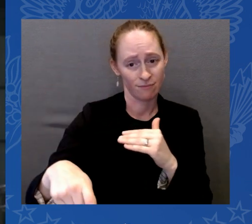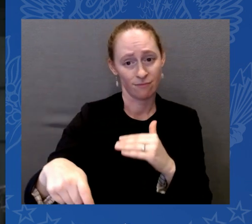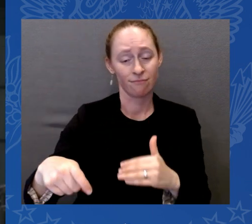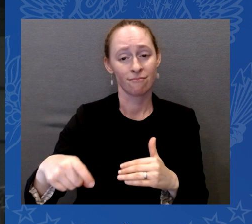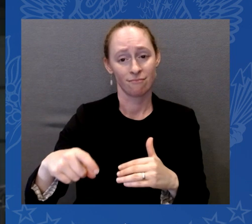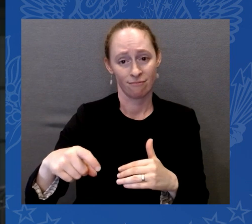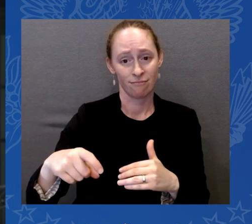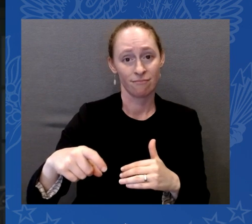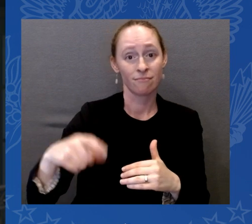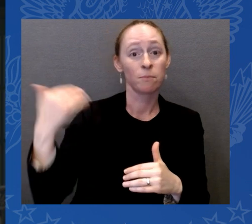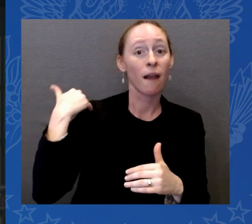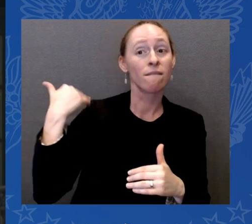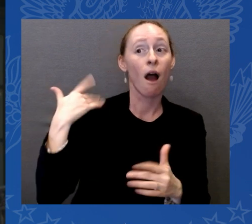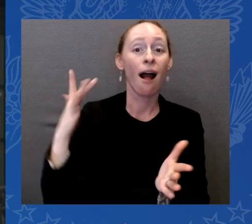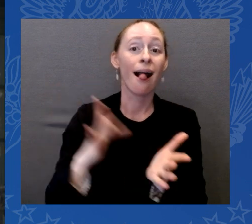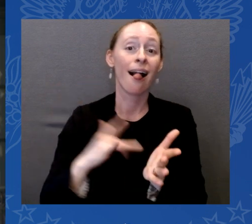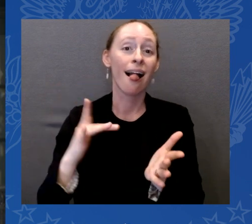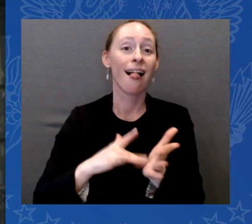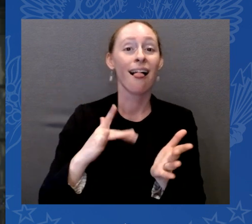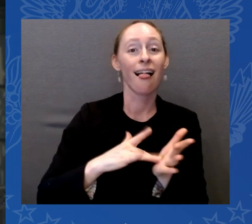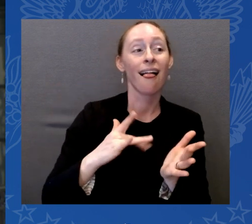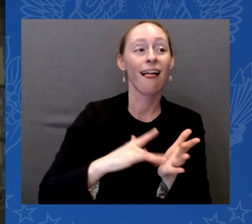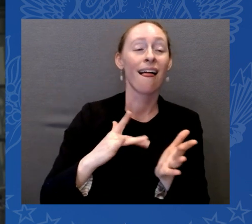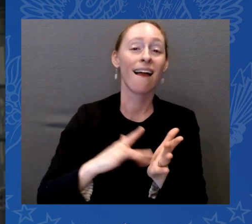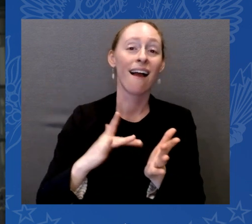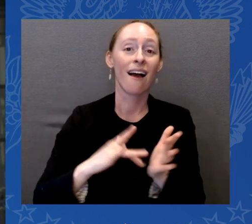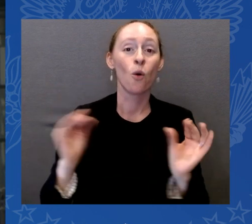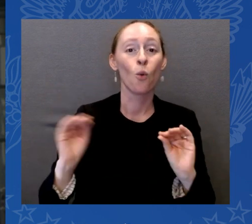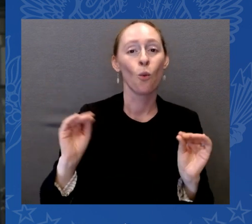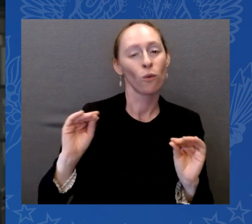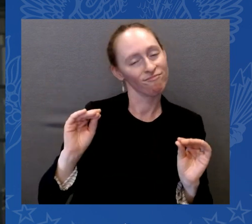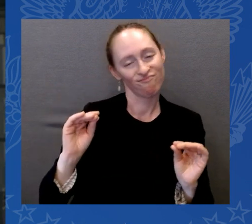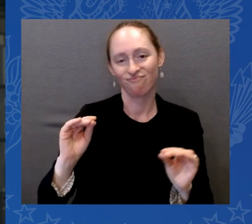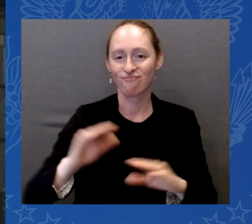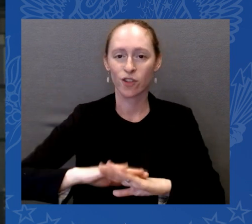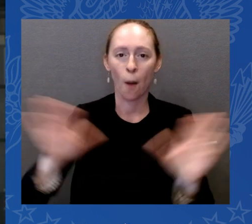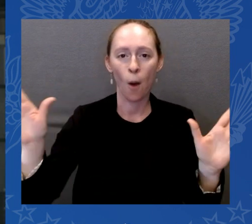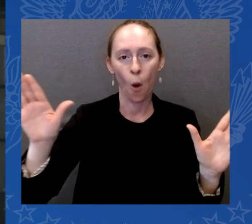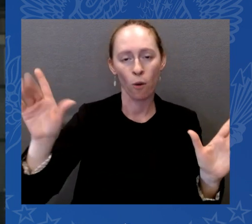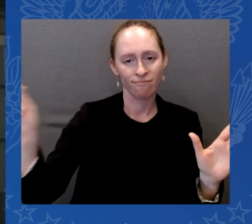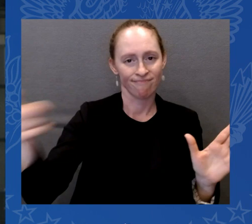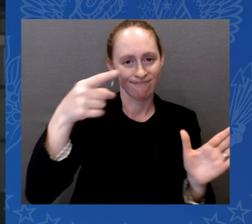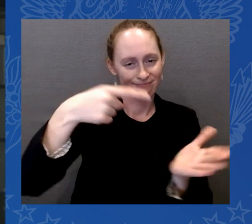And, folks, let's be crystal clear about something: No one --